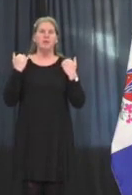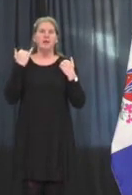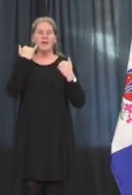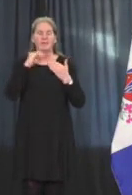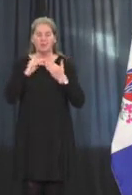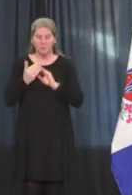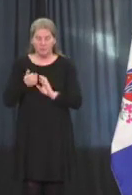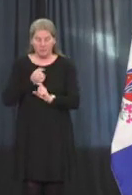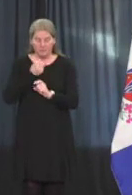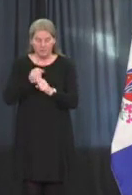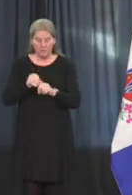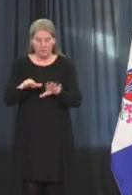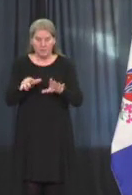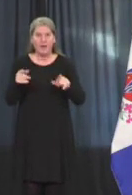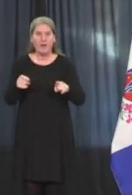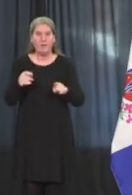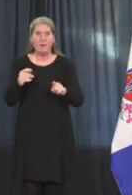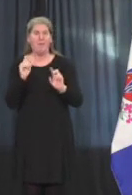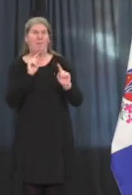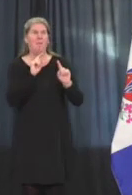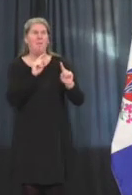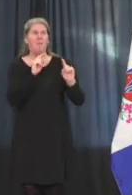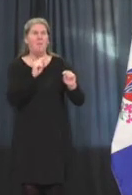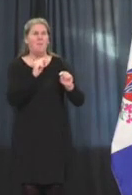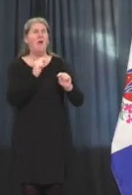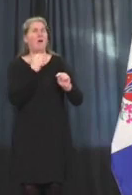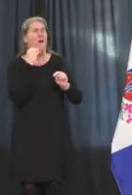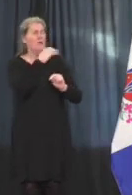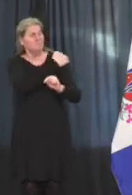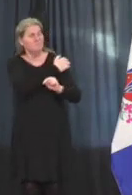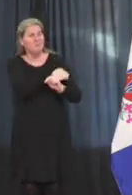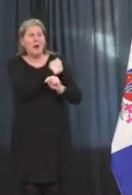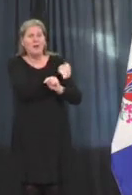SPREAD OF COVID OCCURRED HERE. THIS IS PARTICULARLY THE CASE